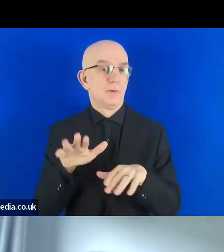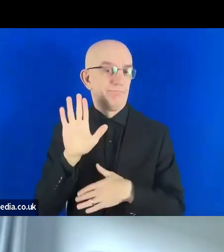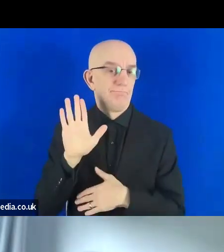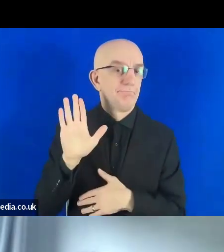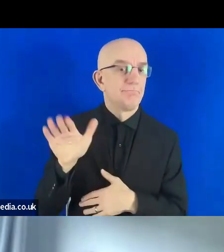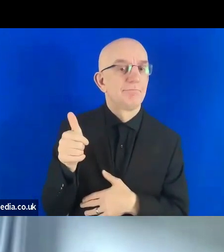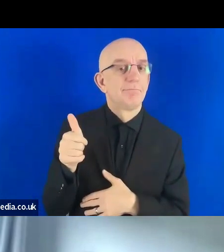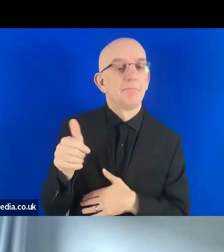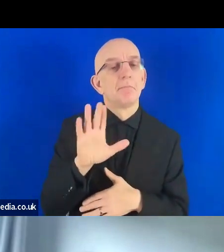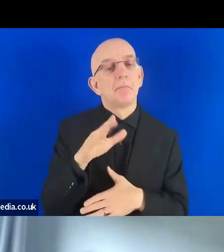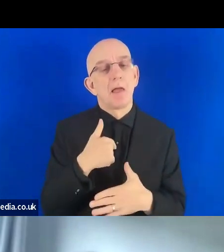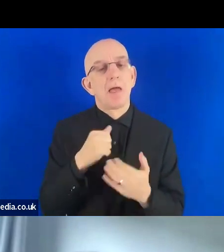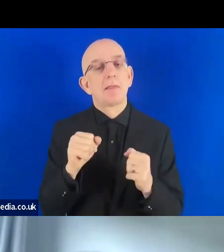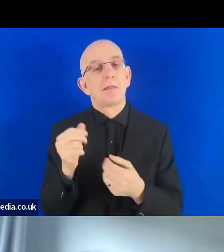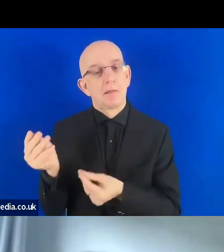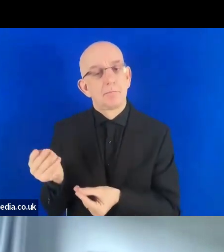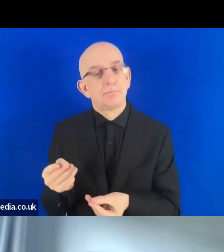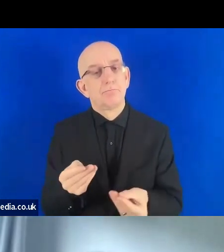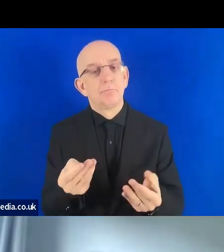that are open to all, of foreign participants.